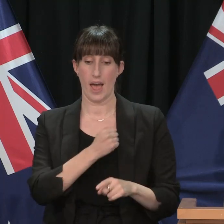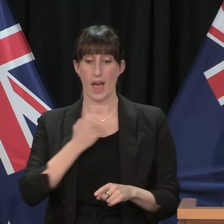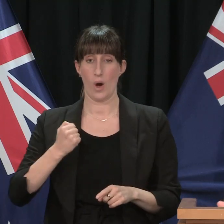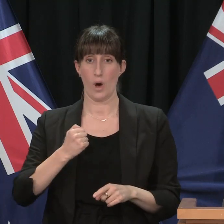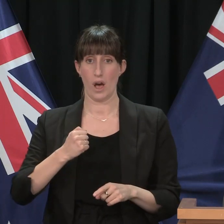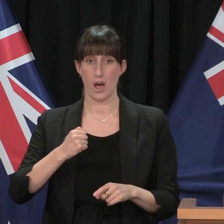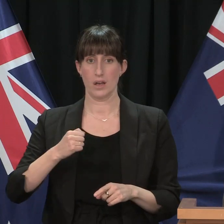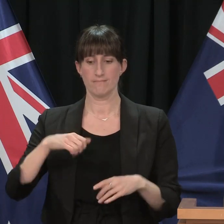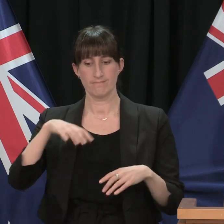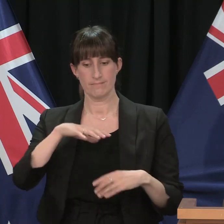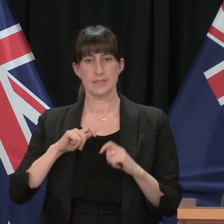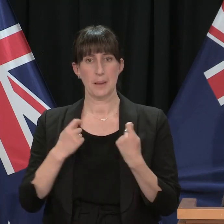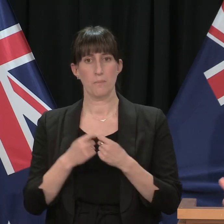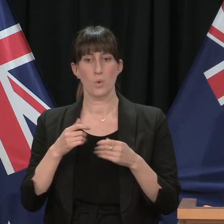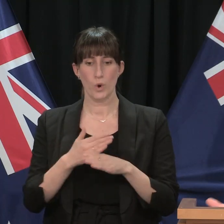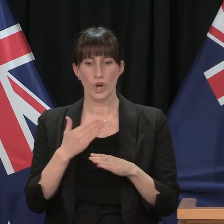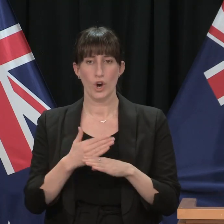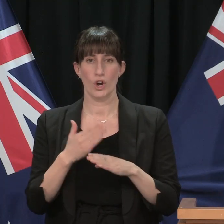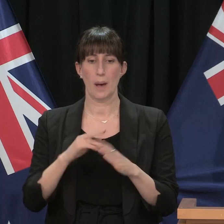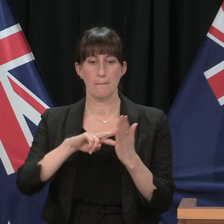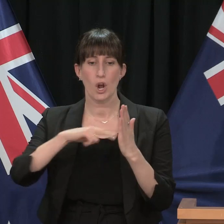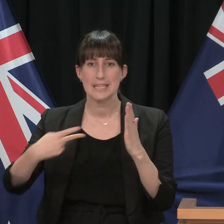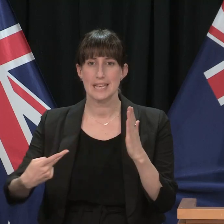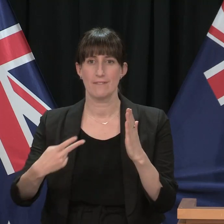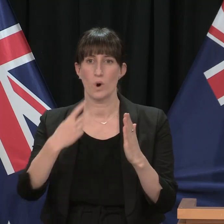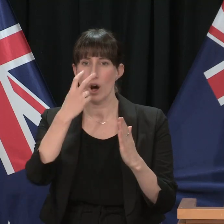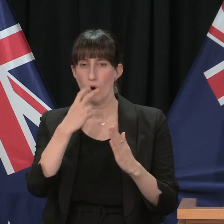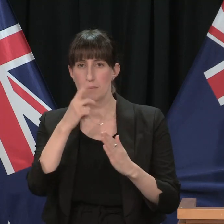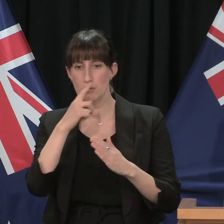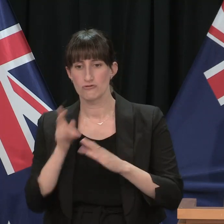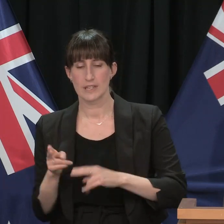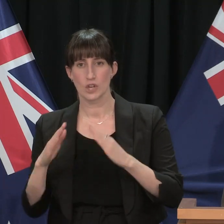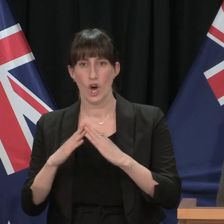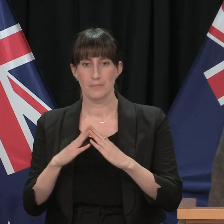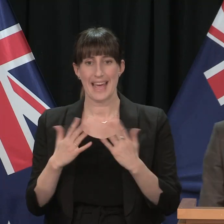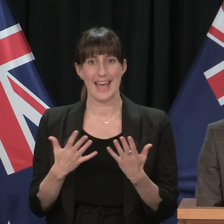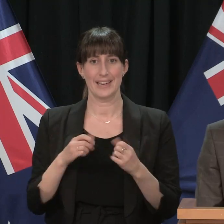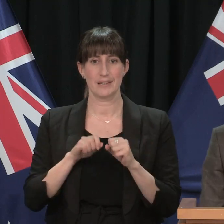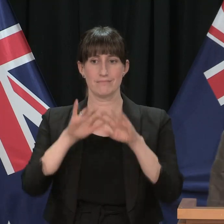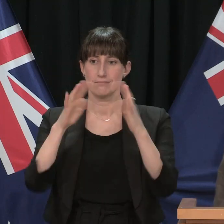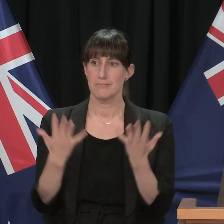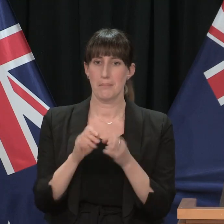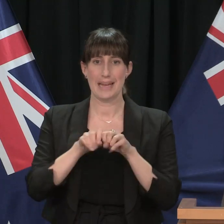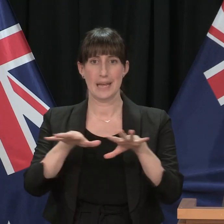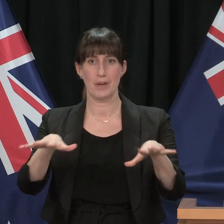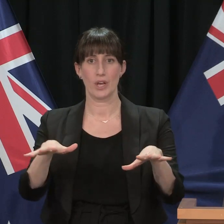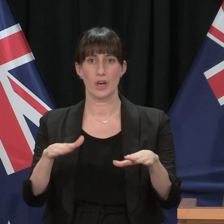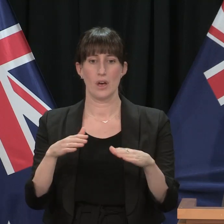number of specific actions, including the sector working to develop a national outbreak